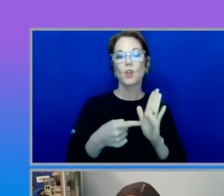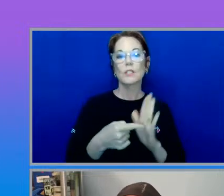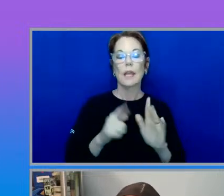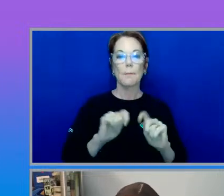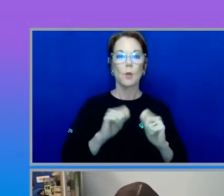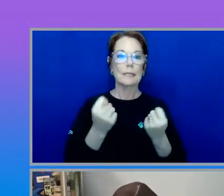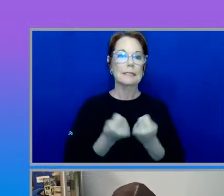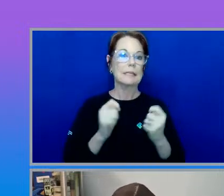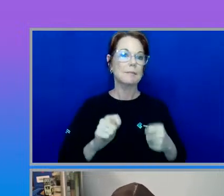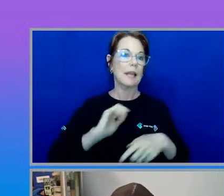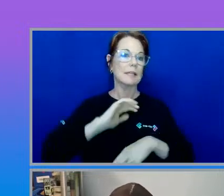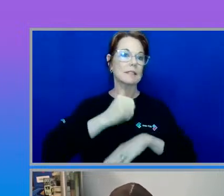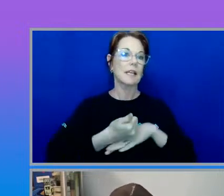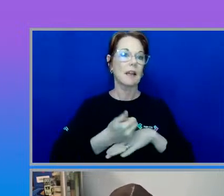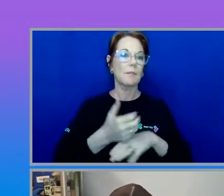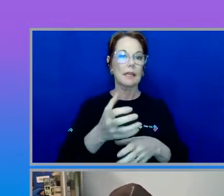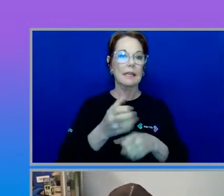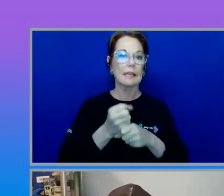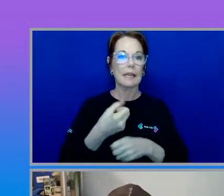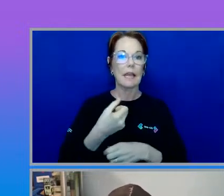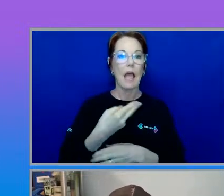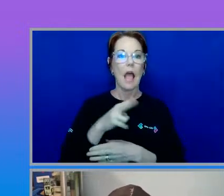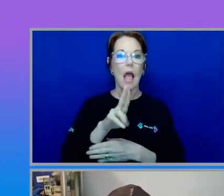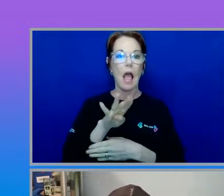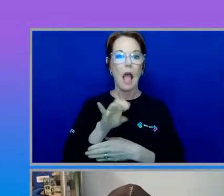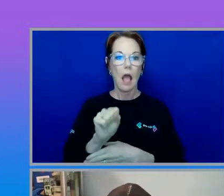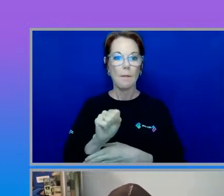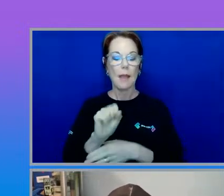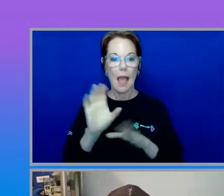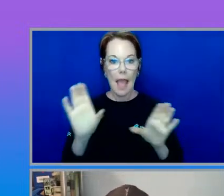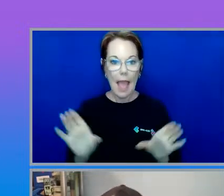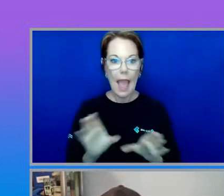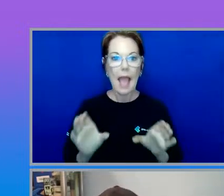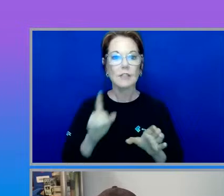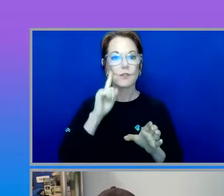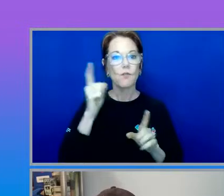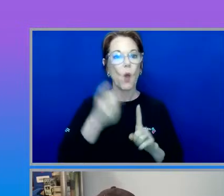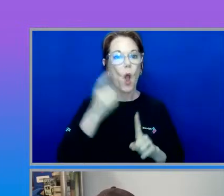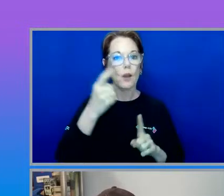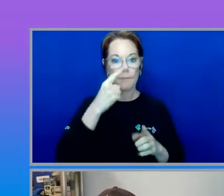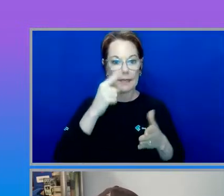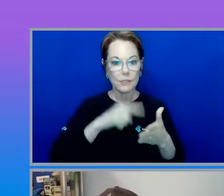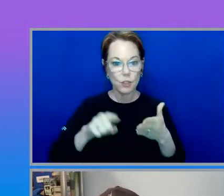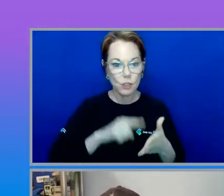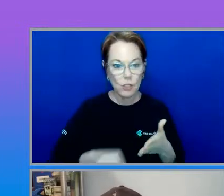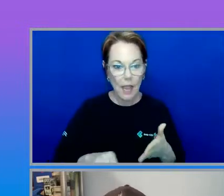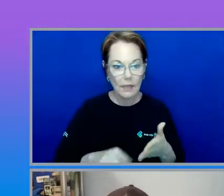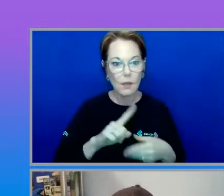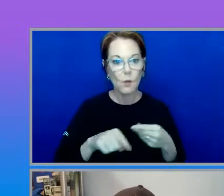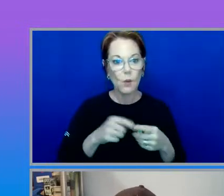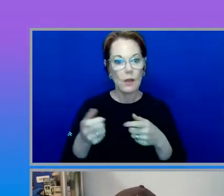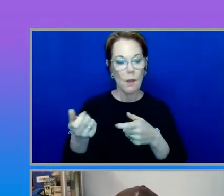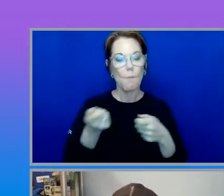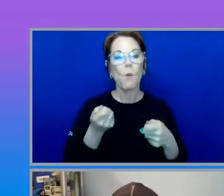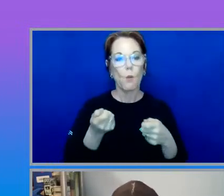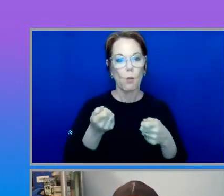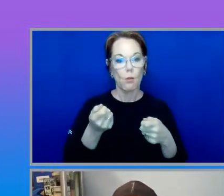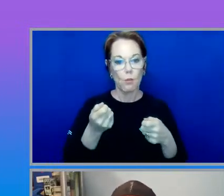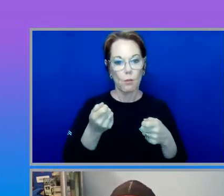will set up GitHub actions to run these automated checks. When